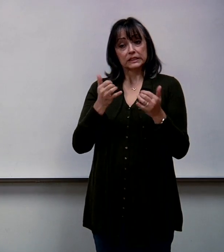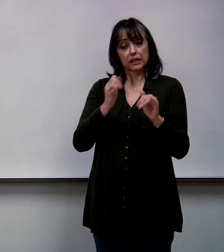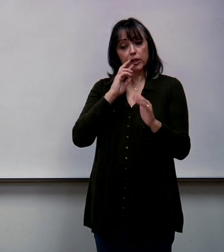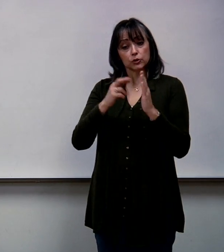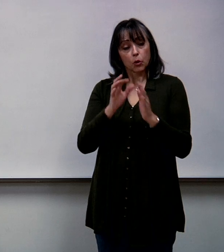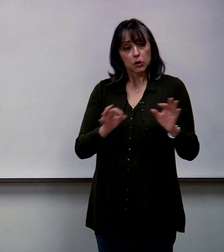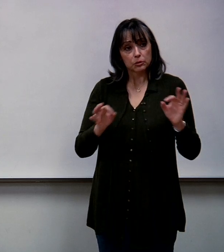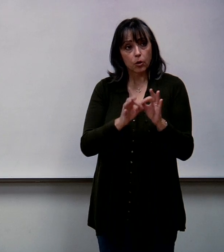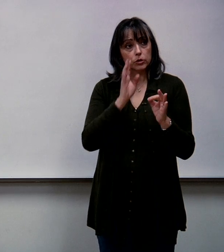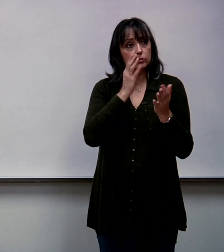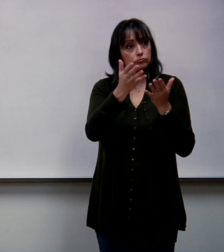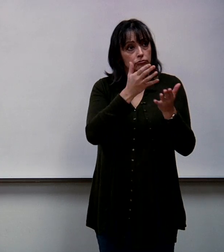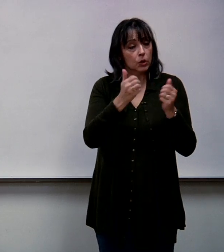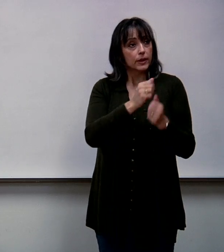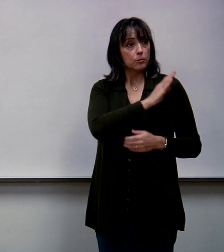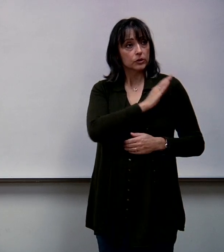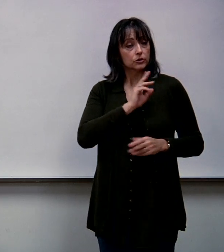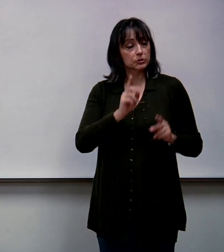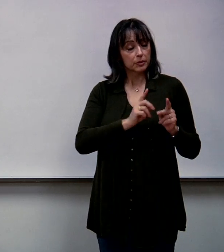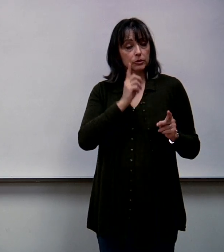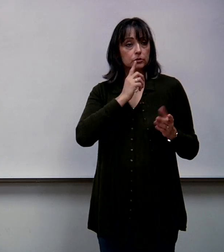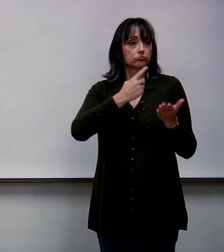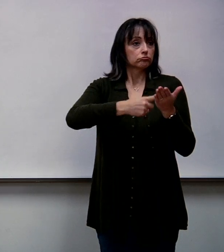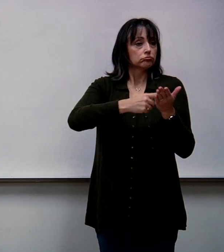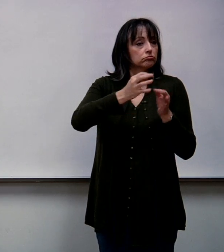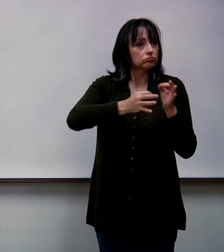what is the student experience here and what are the issues that students are facing.